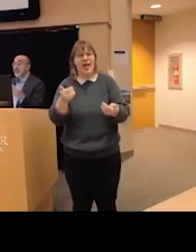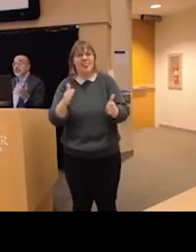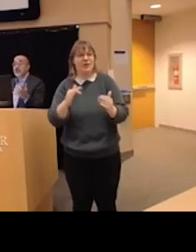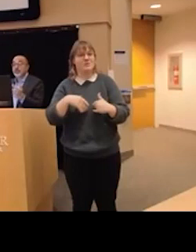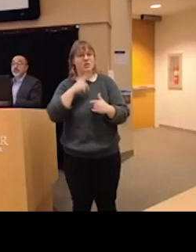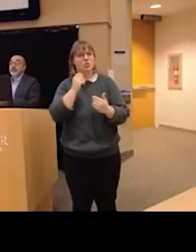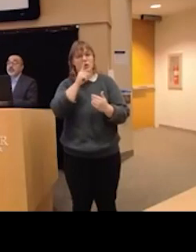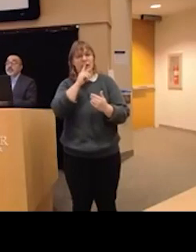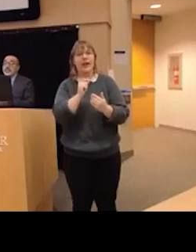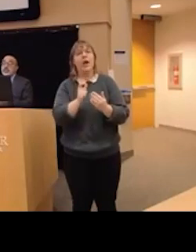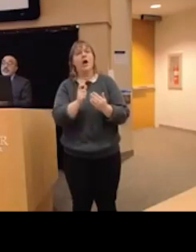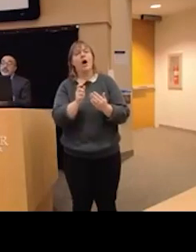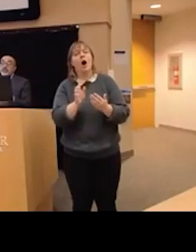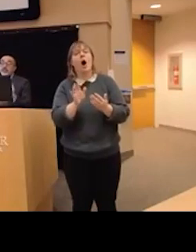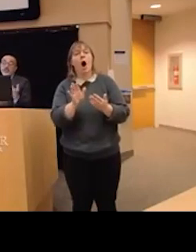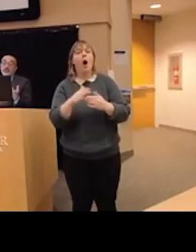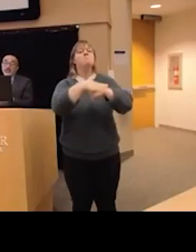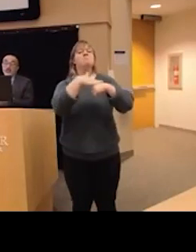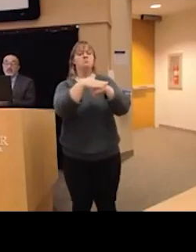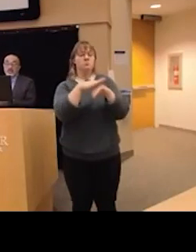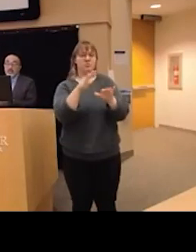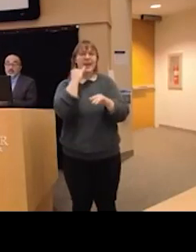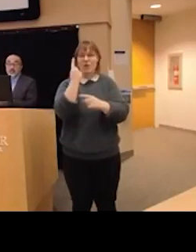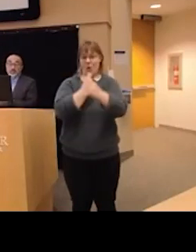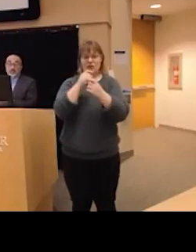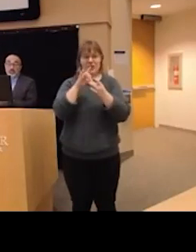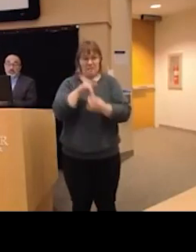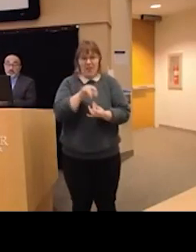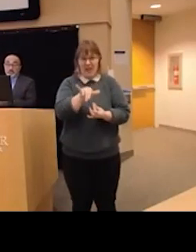gloss it over and just say if if you don't if you have questions about it talk to Dr GA he's